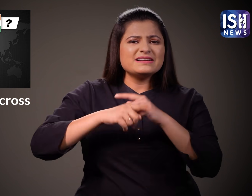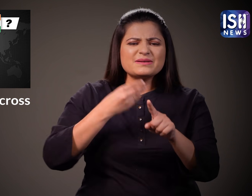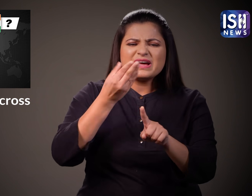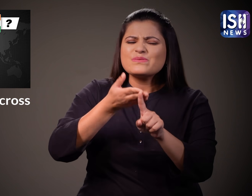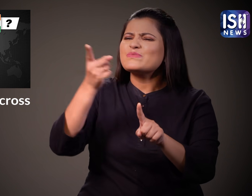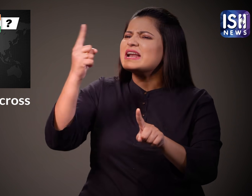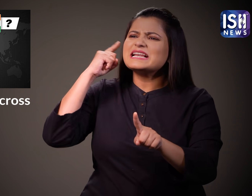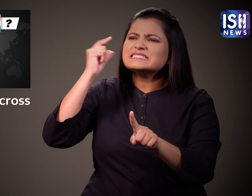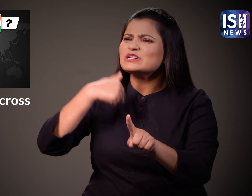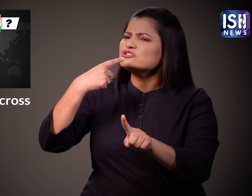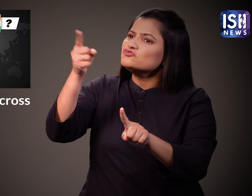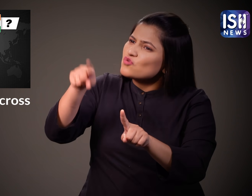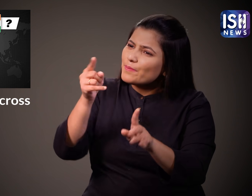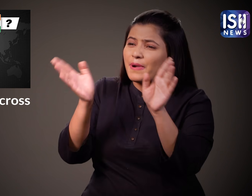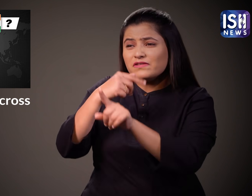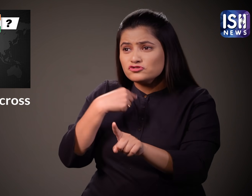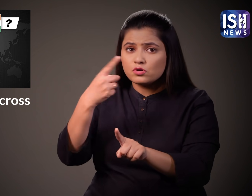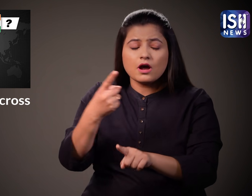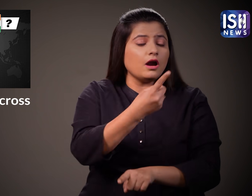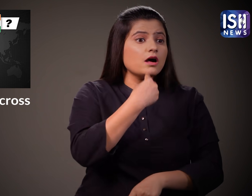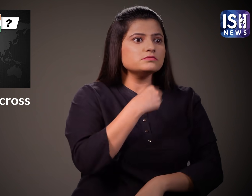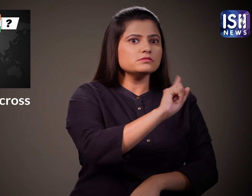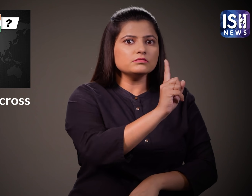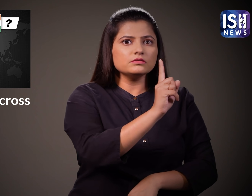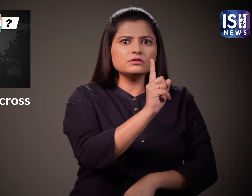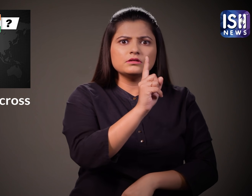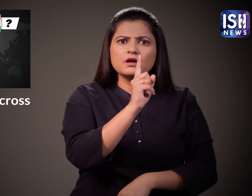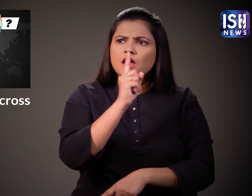When the woman points out the faults of the husband her voice is silenced.